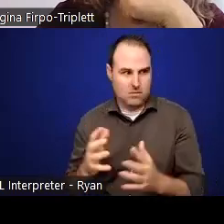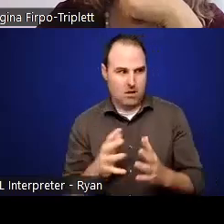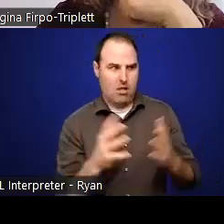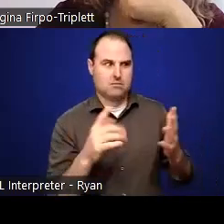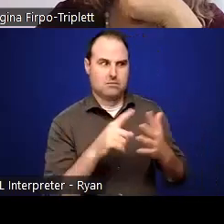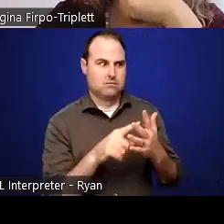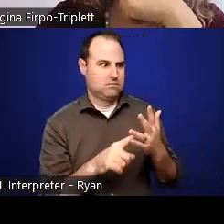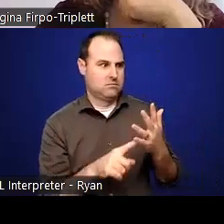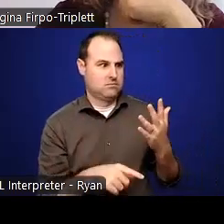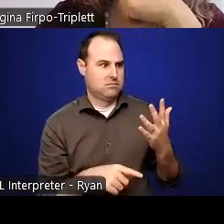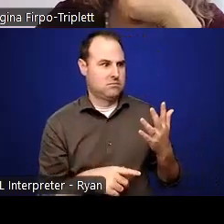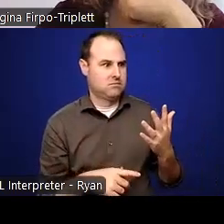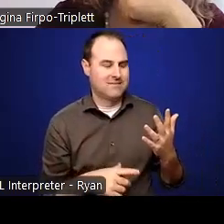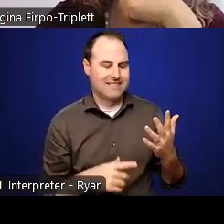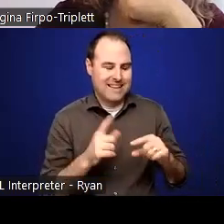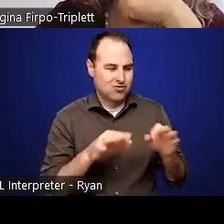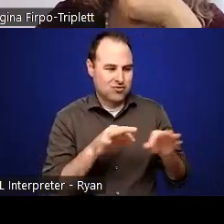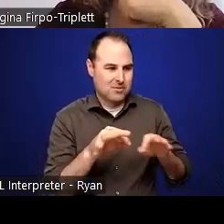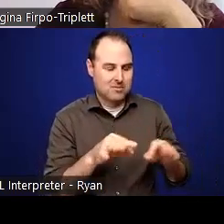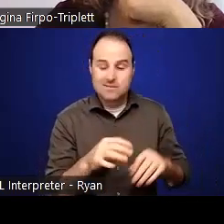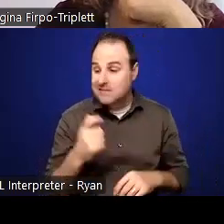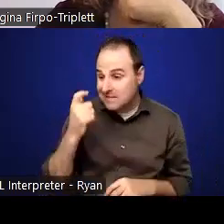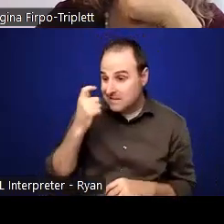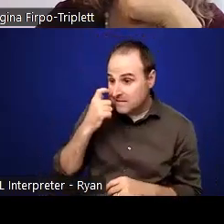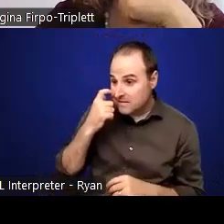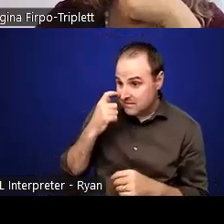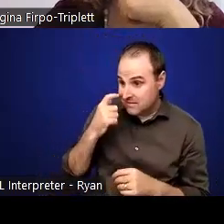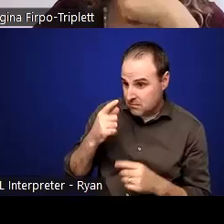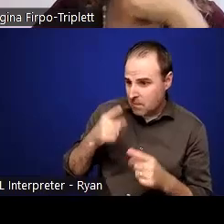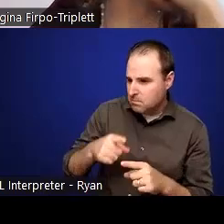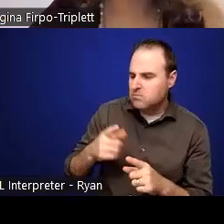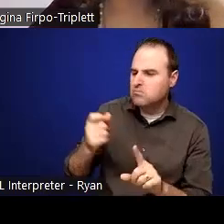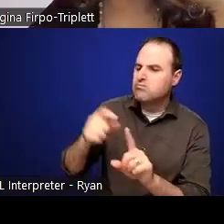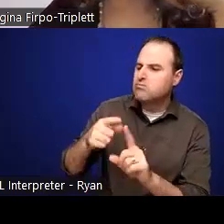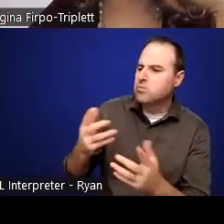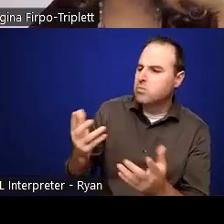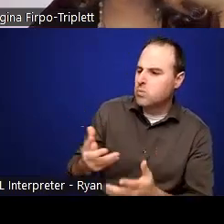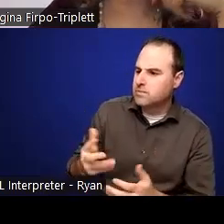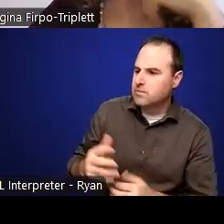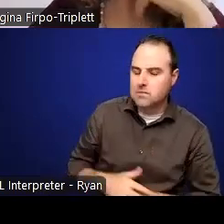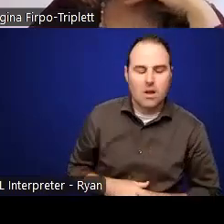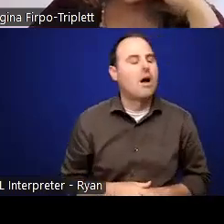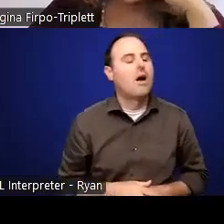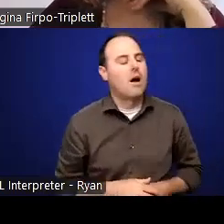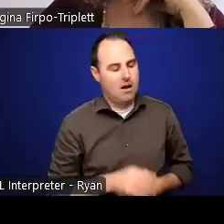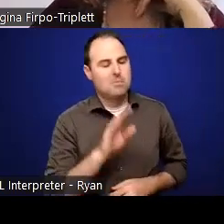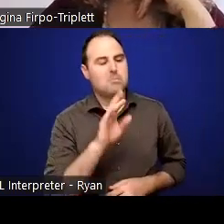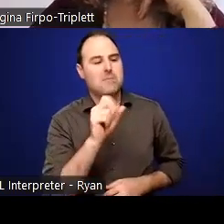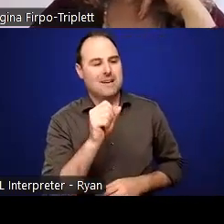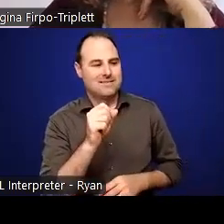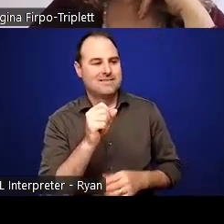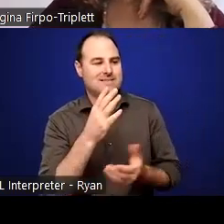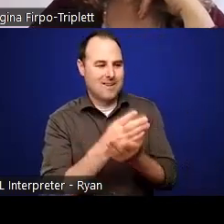What triggered your most recent episode? Ah, the bus stop. Super cold time. I think what